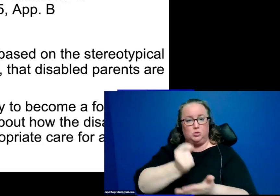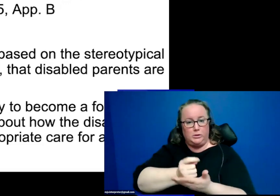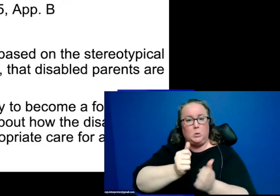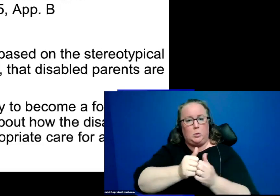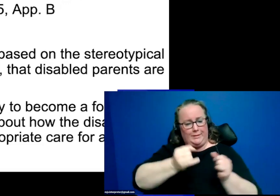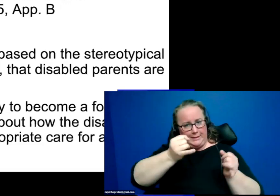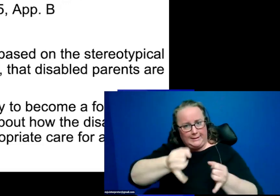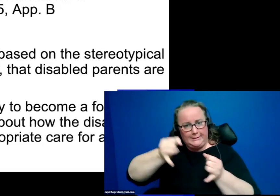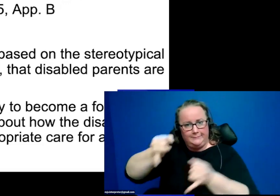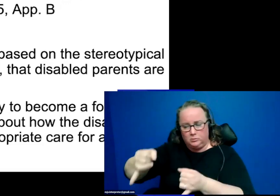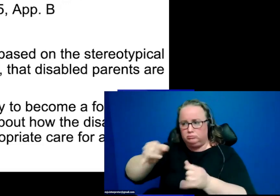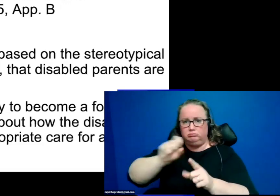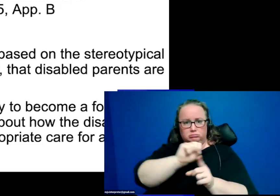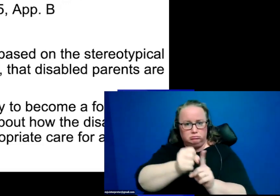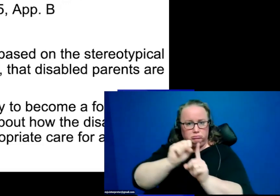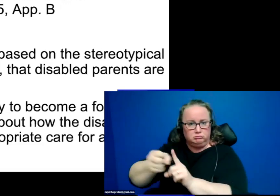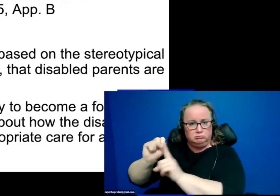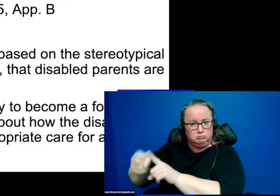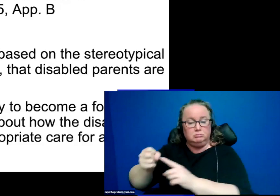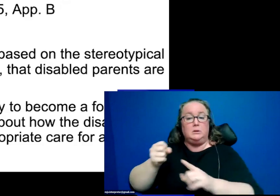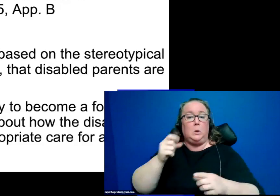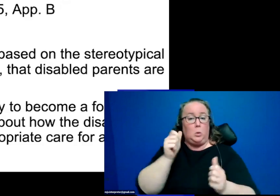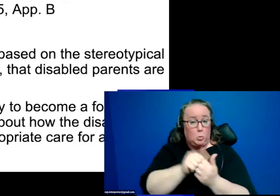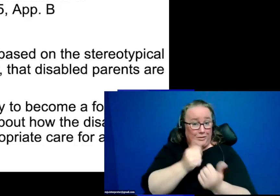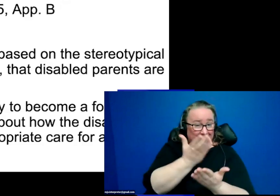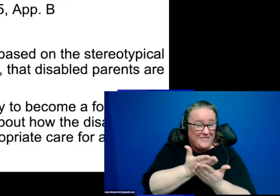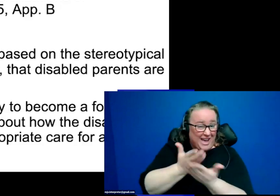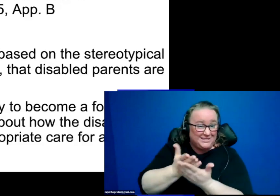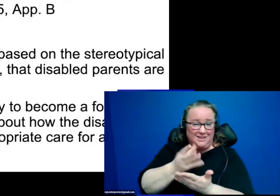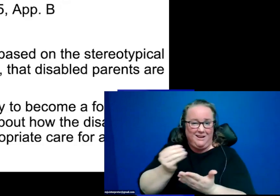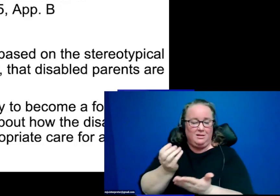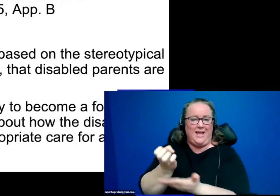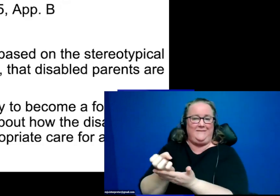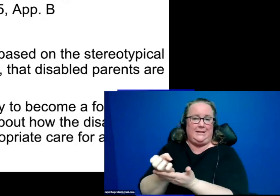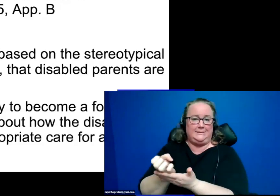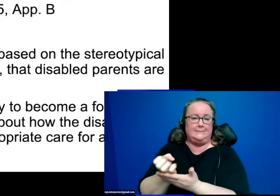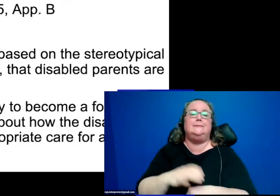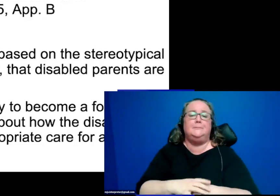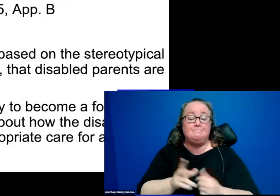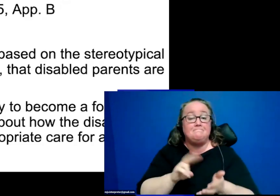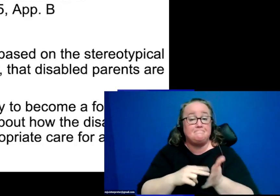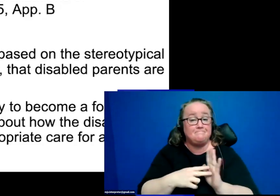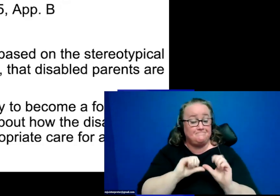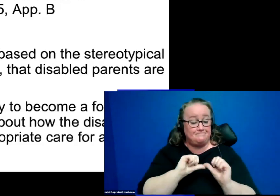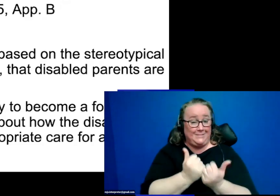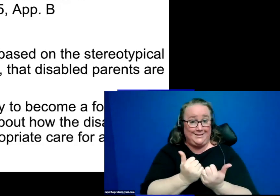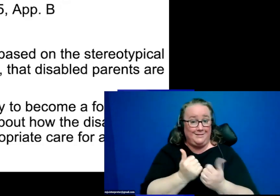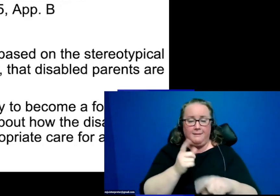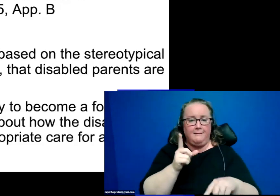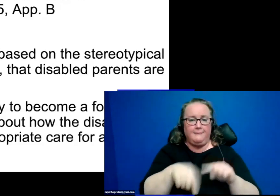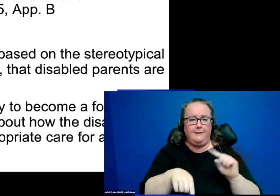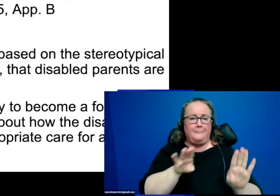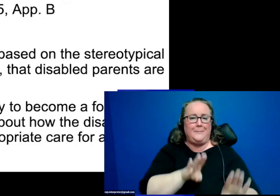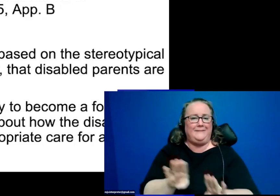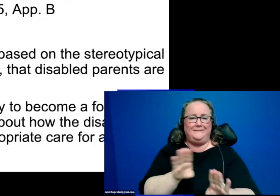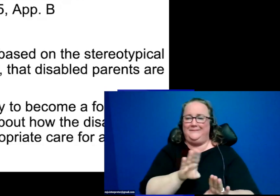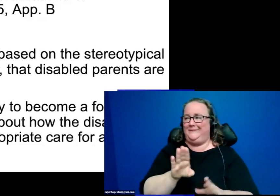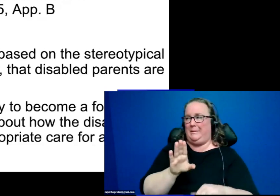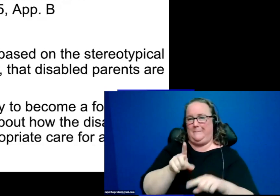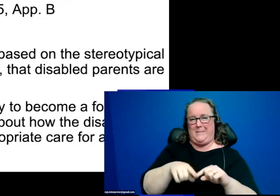consistent with really facts and objective evidence. What that means is that agencies cannot act based on sort of biases or speculation.